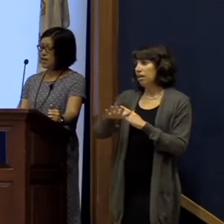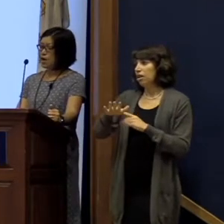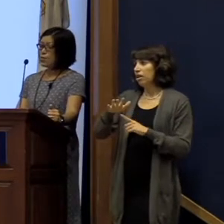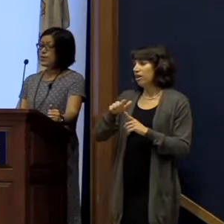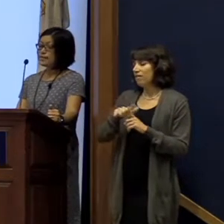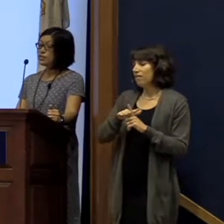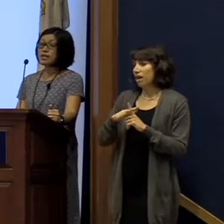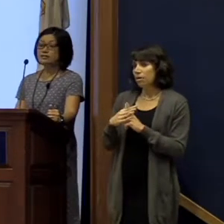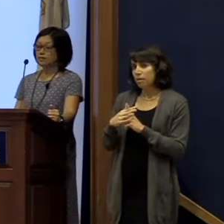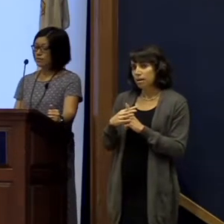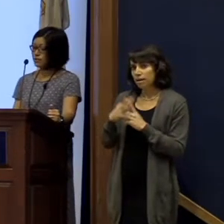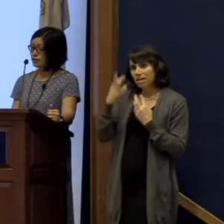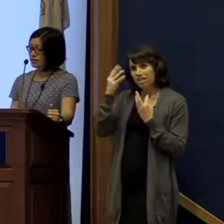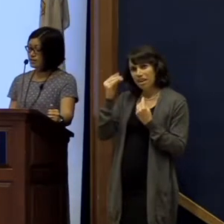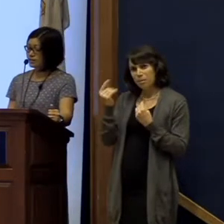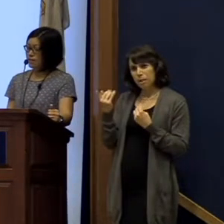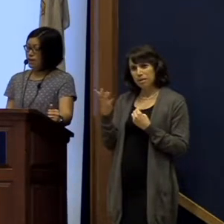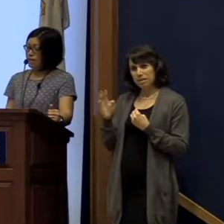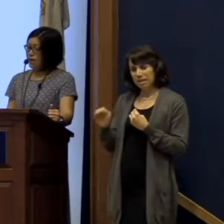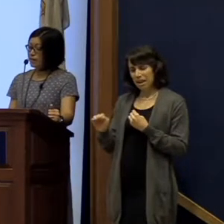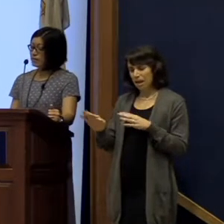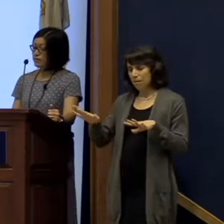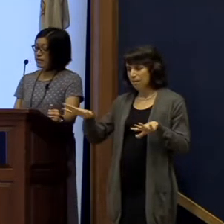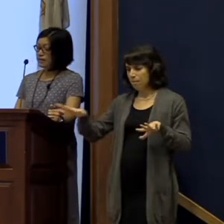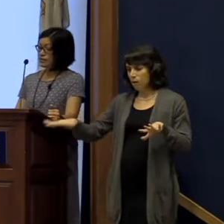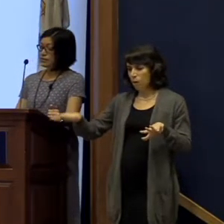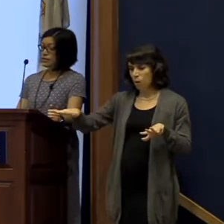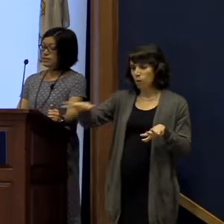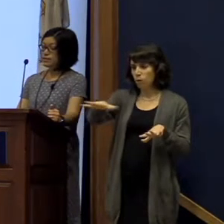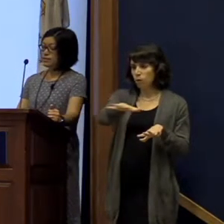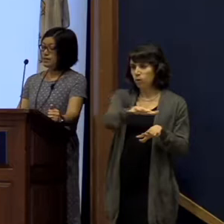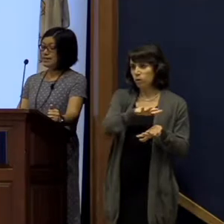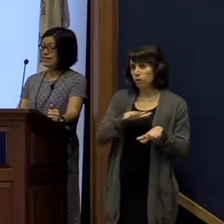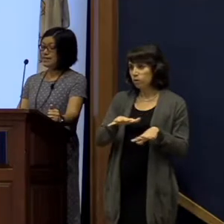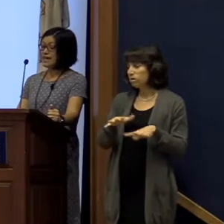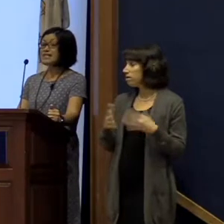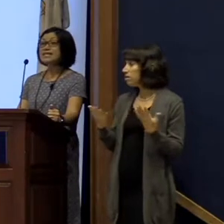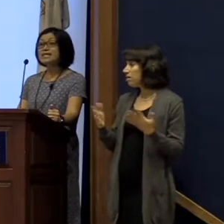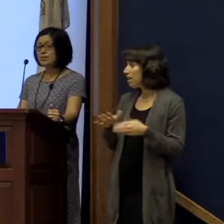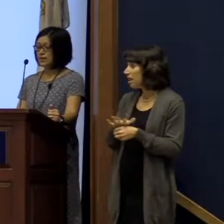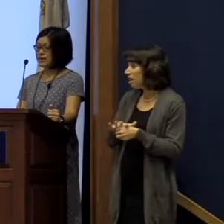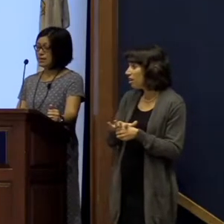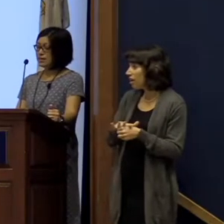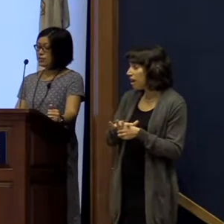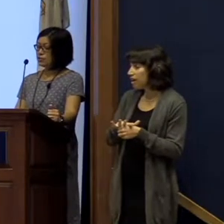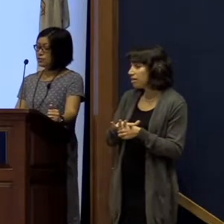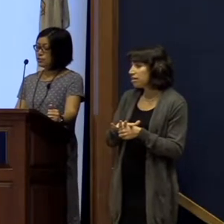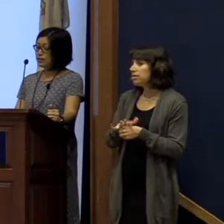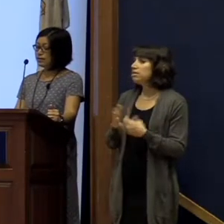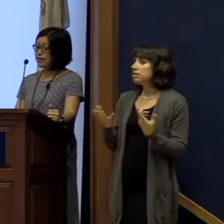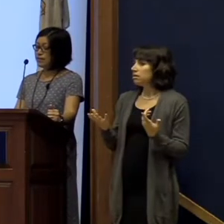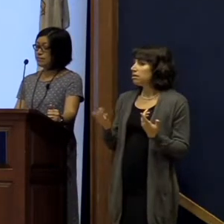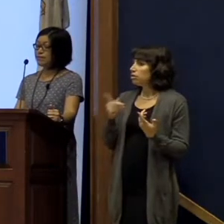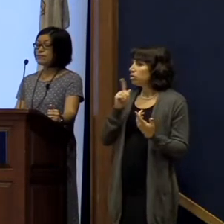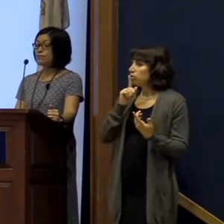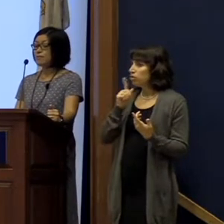We suggest that opportunities for equitable and consequential STEM learning attend equally to students development of robust